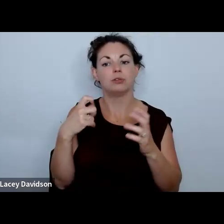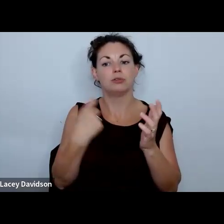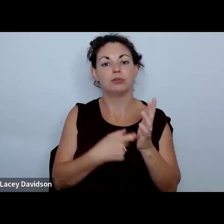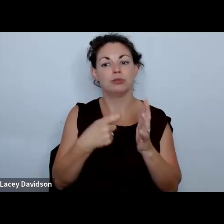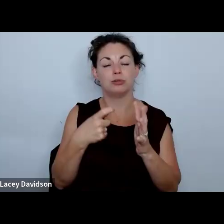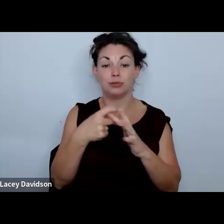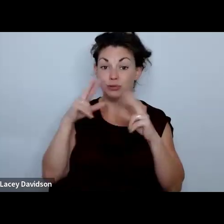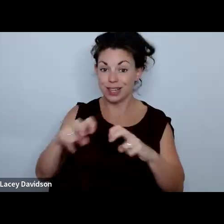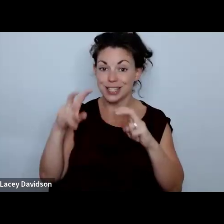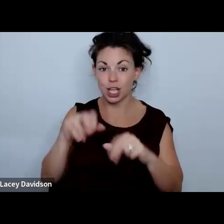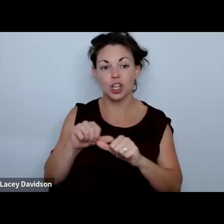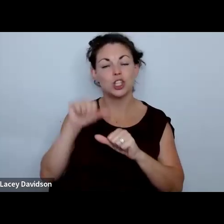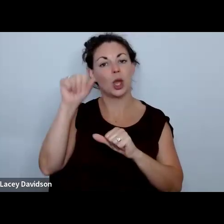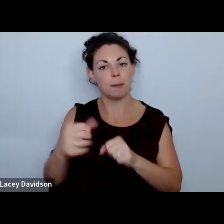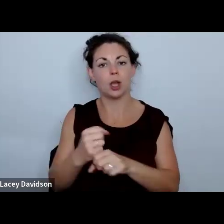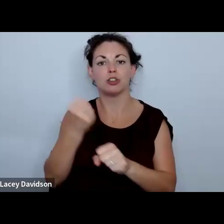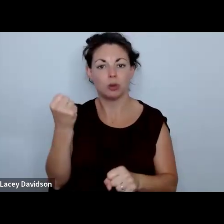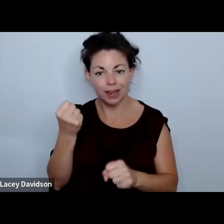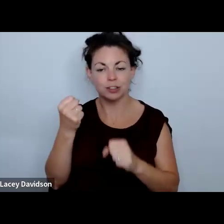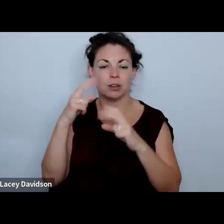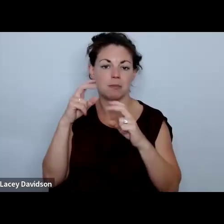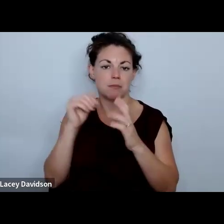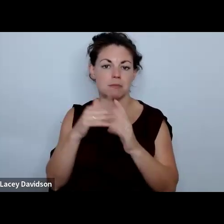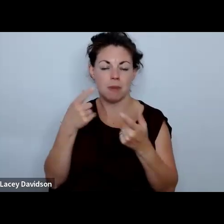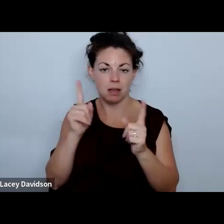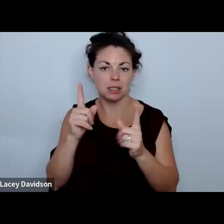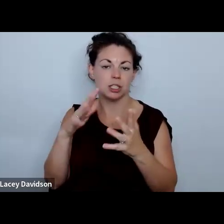around seven months. And I think having that work experience